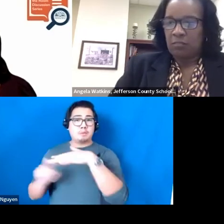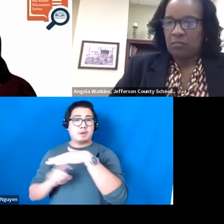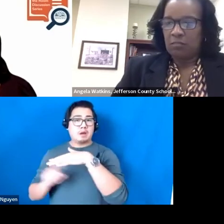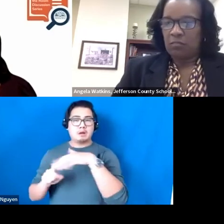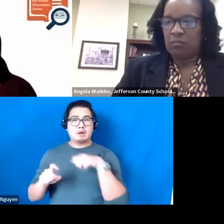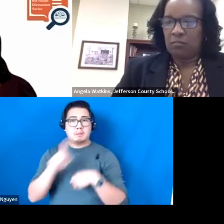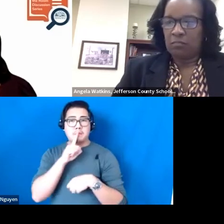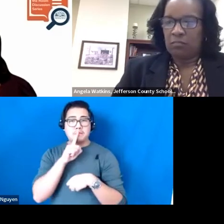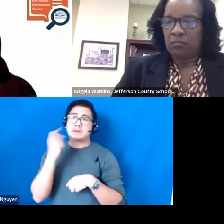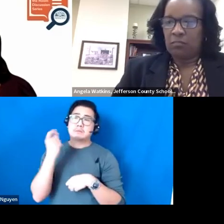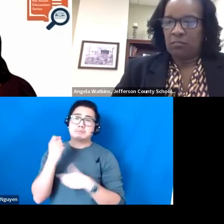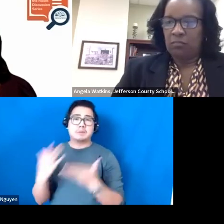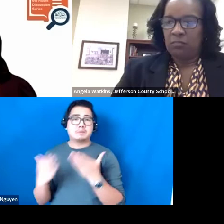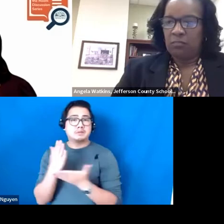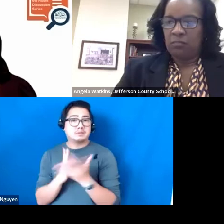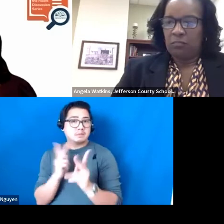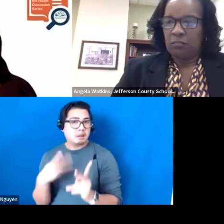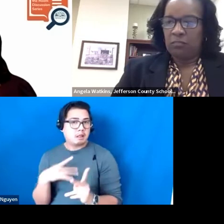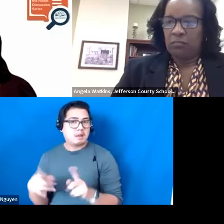but we really need them to be in coaching cycles